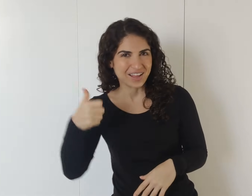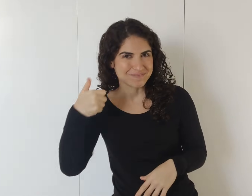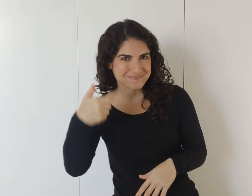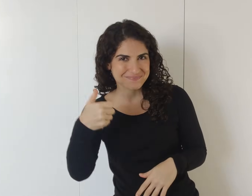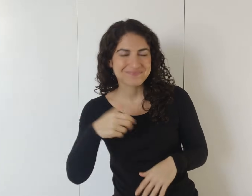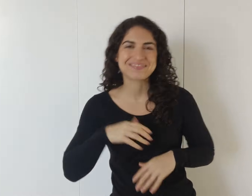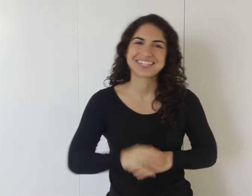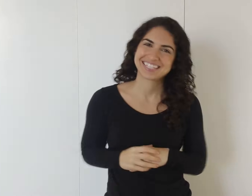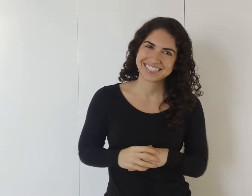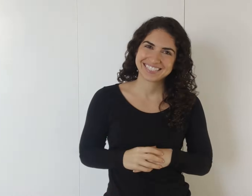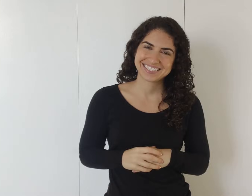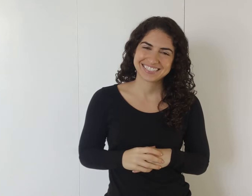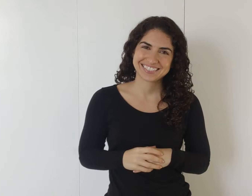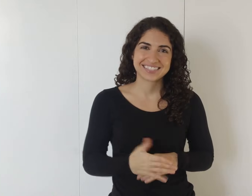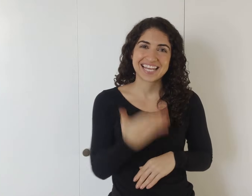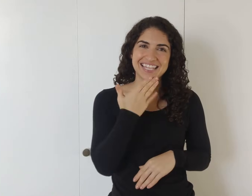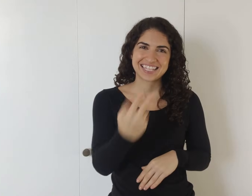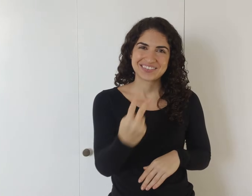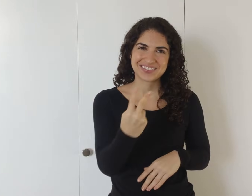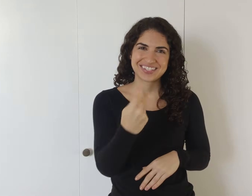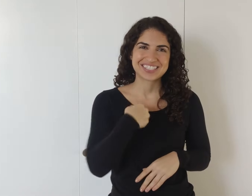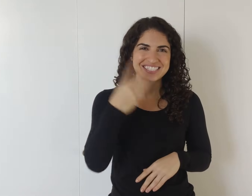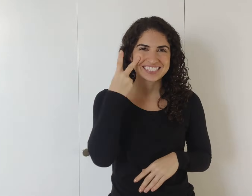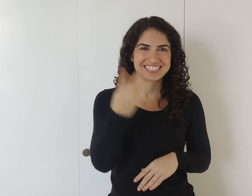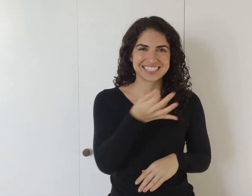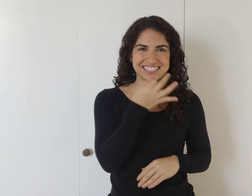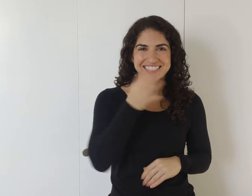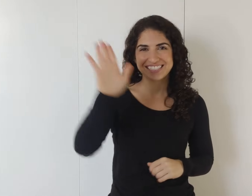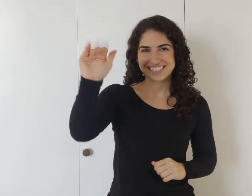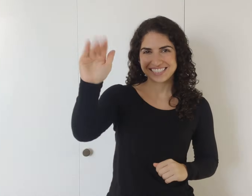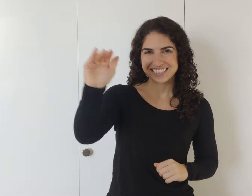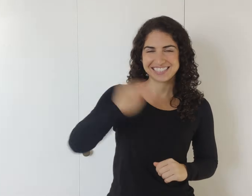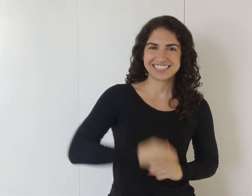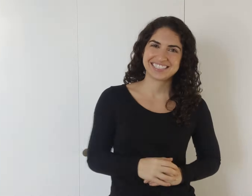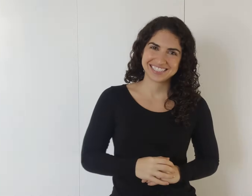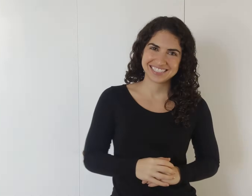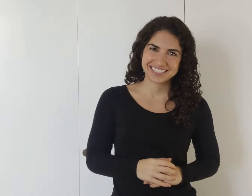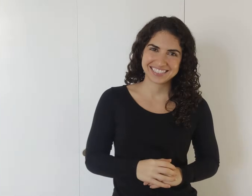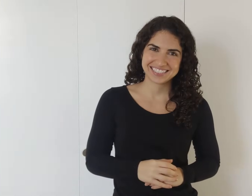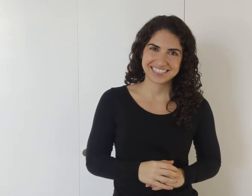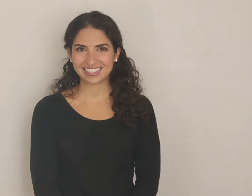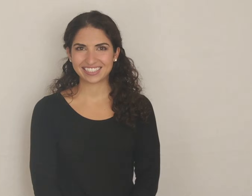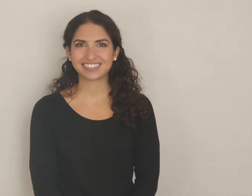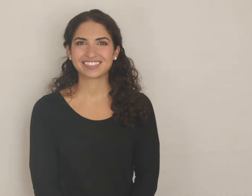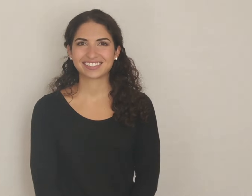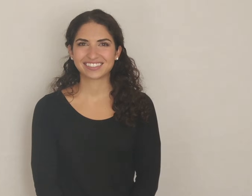the thumbs up. Thank you for watching, and I'll see you soon! Bye!